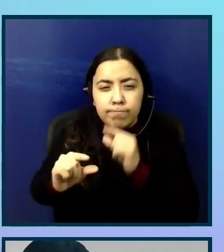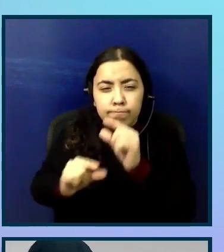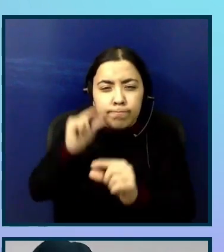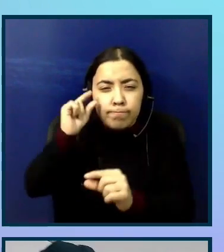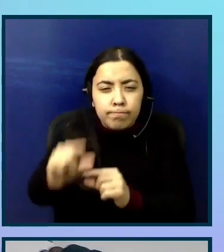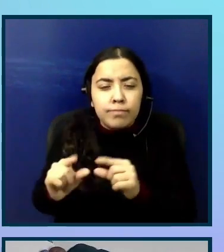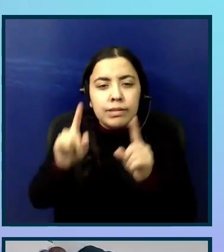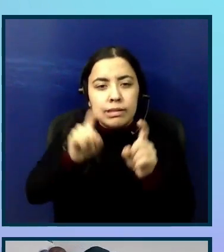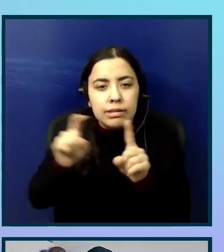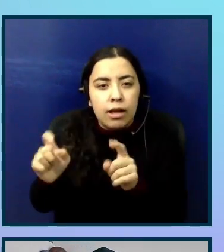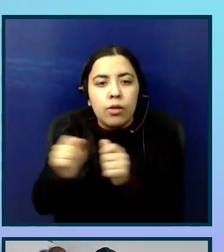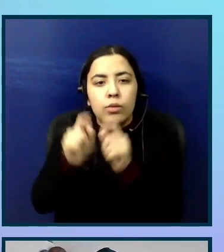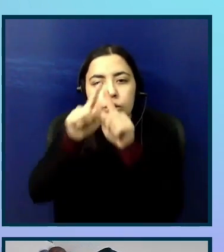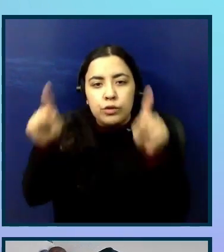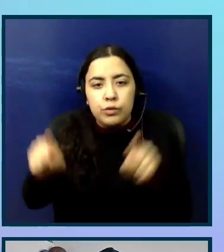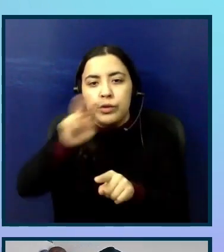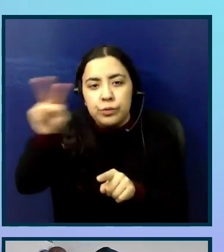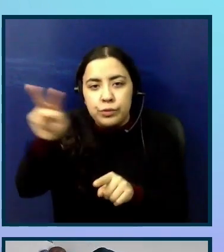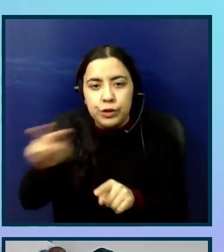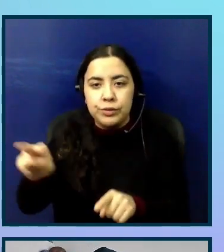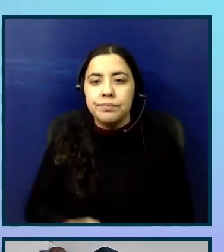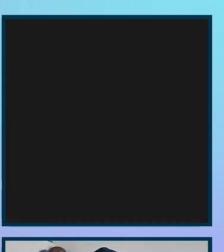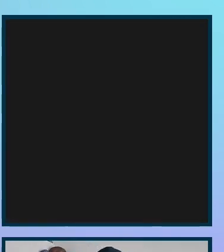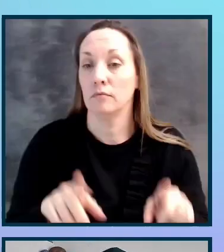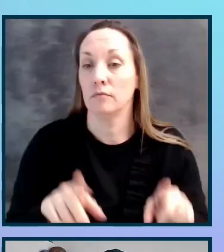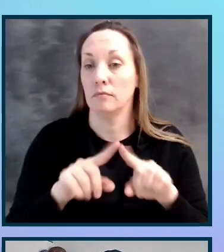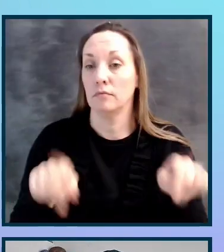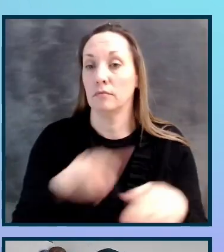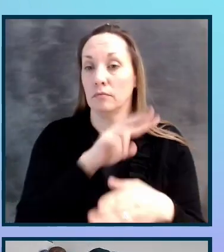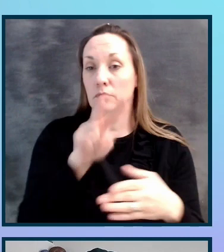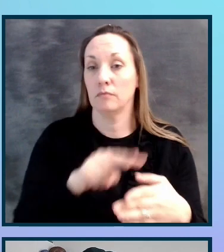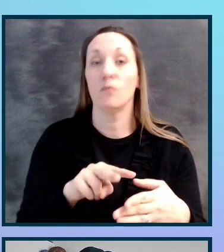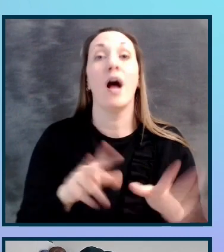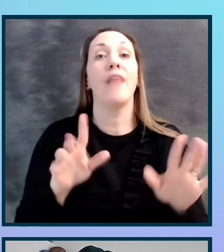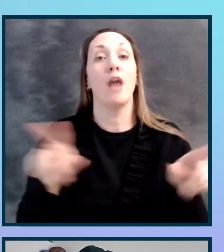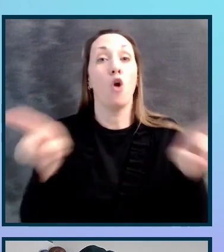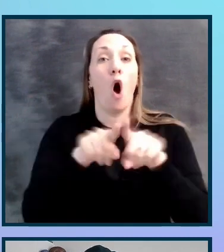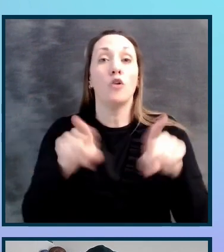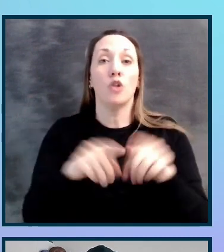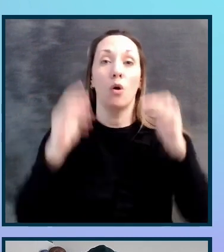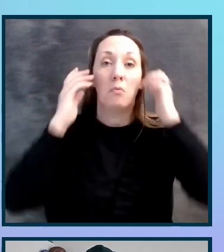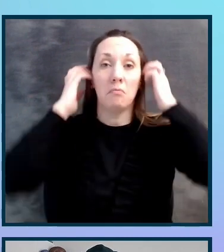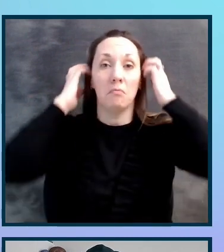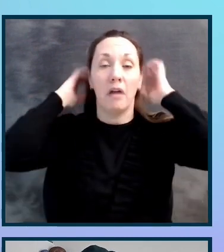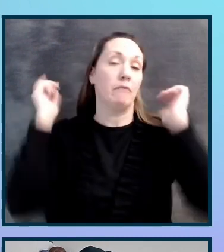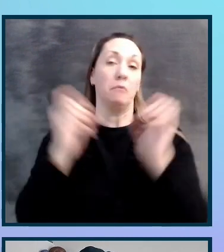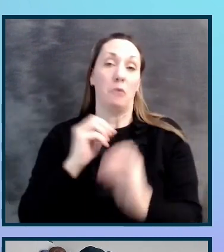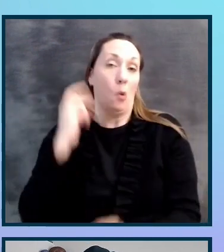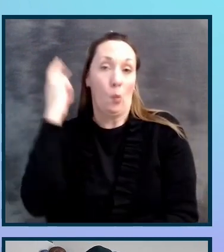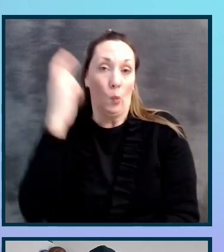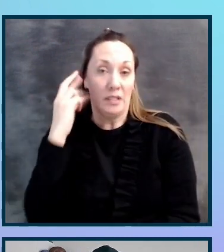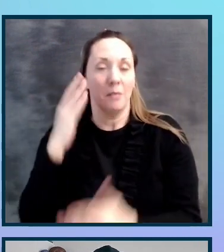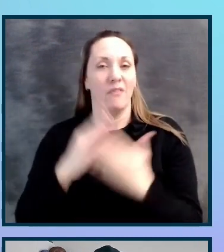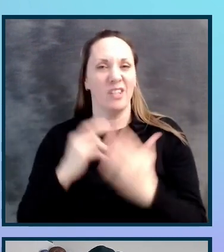tests with a distributor as well. And then on top of that, I have no rhyme reason, but for some reason the people tried on Zadon.